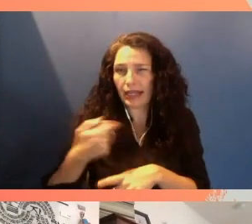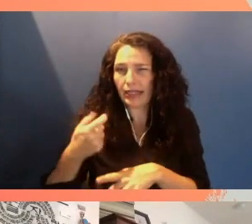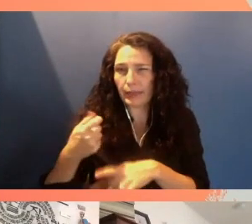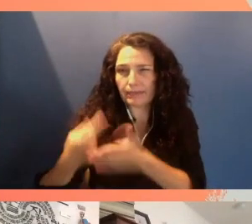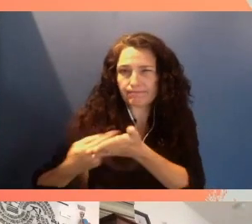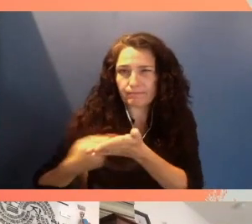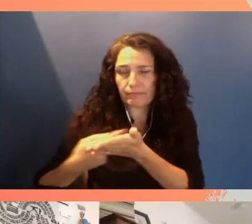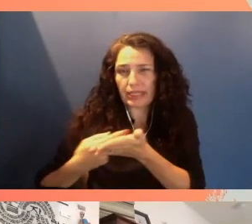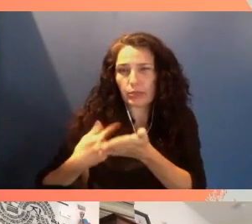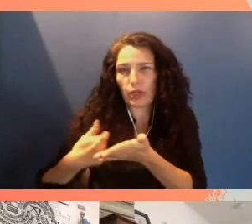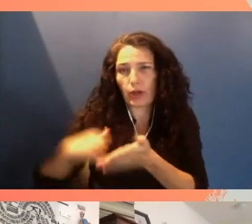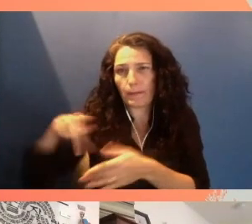it was sort of presented by POV,